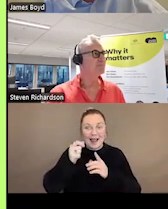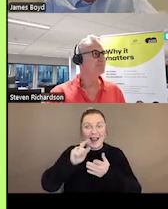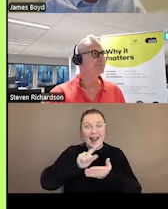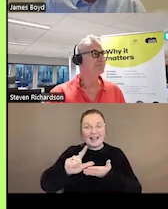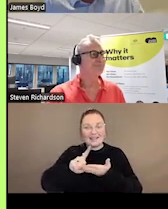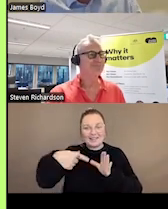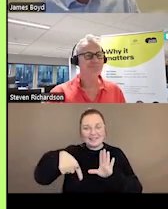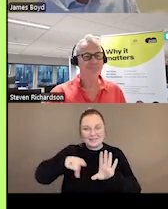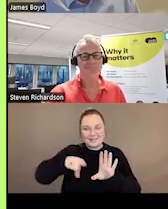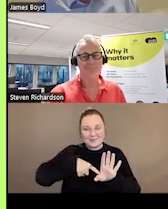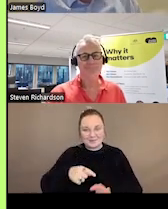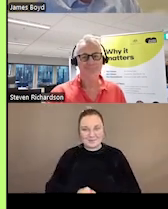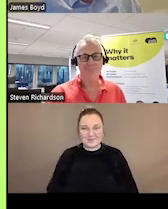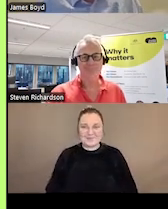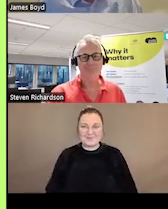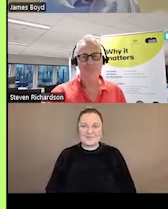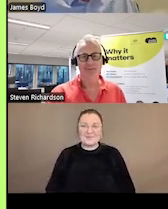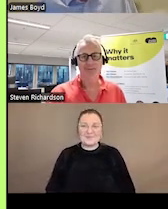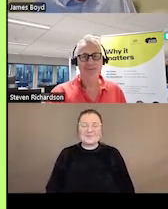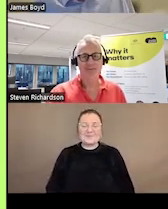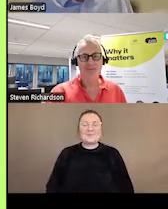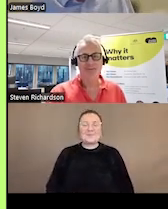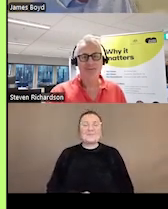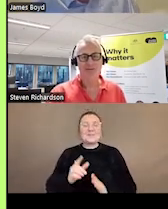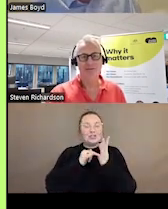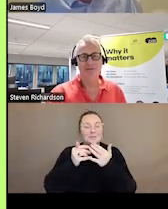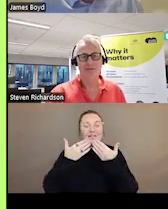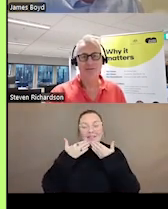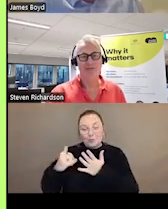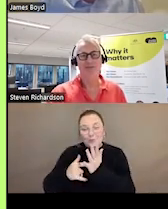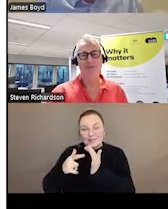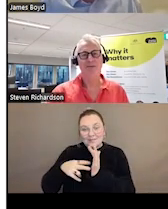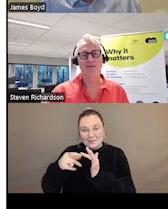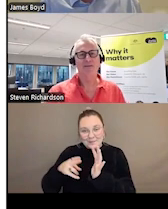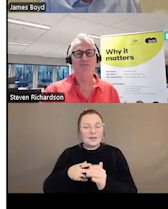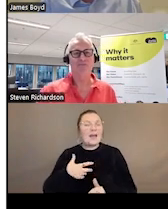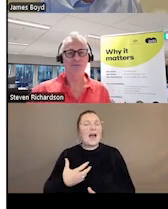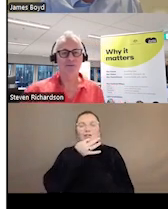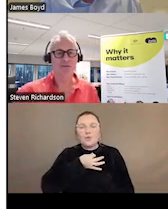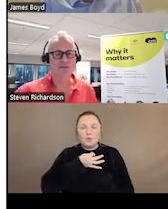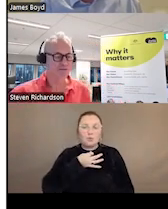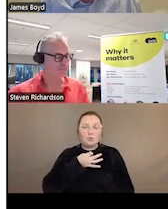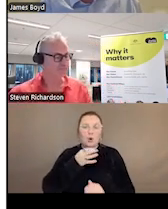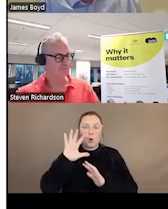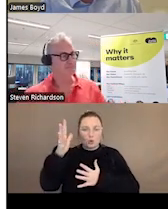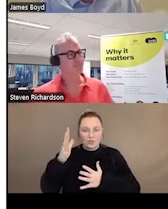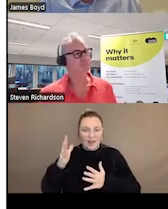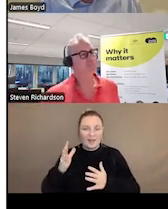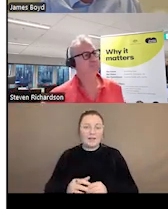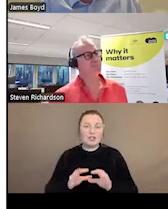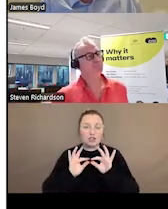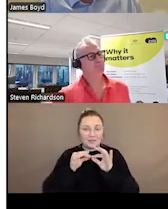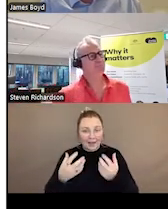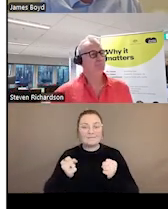Thank you, Steven. We have got a couple of Auslan interpreters online, Georgia and Jodie.